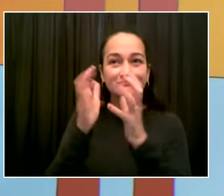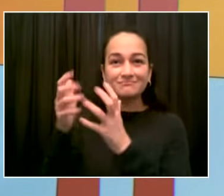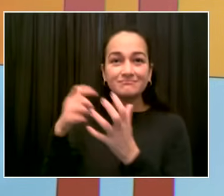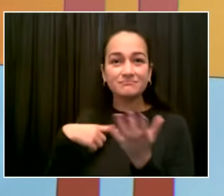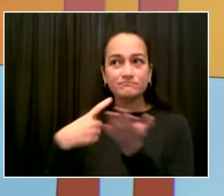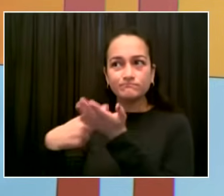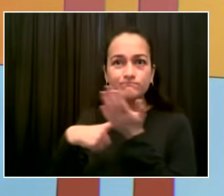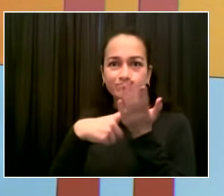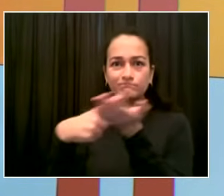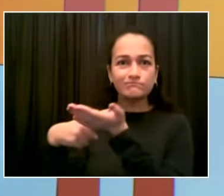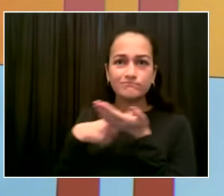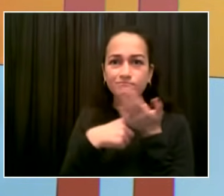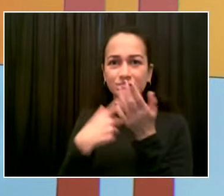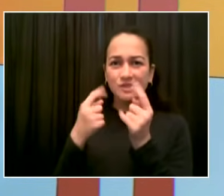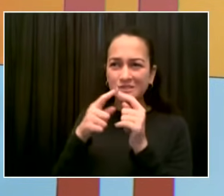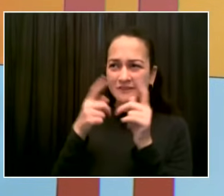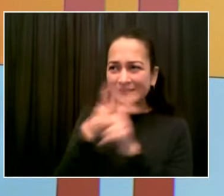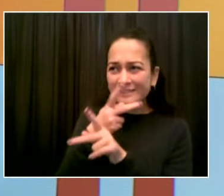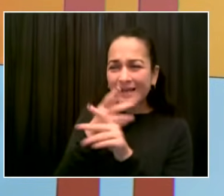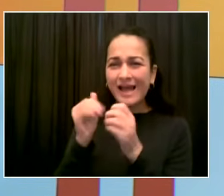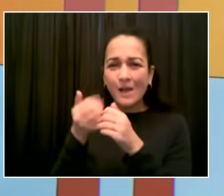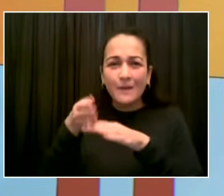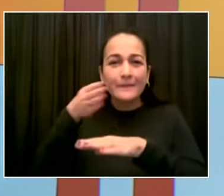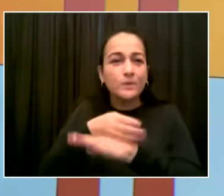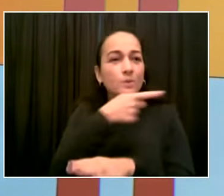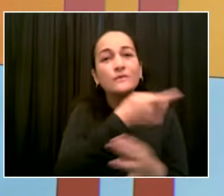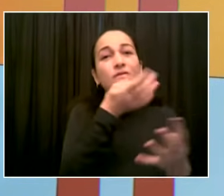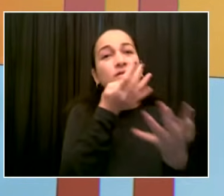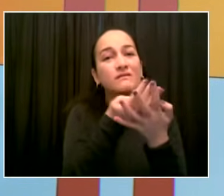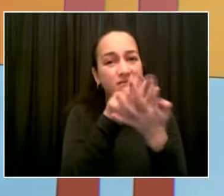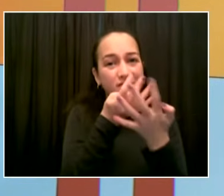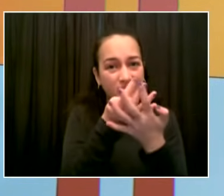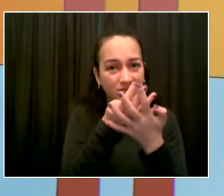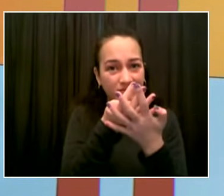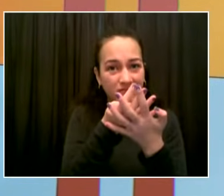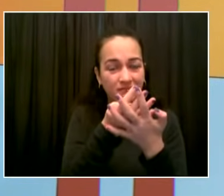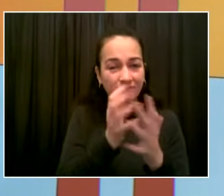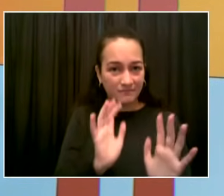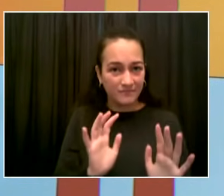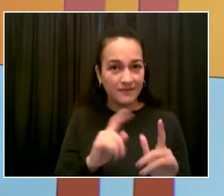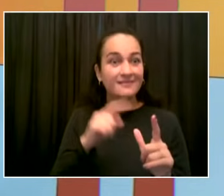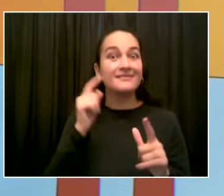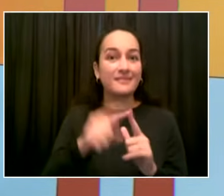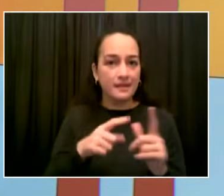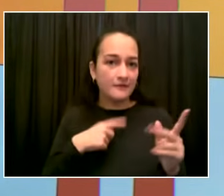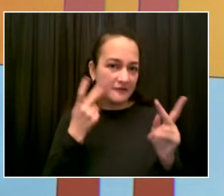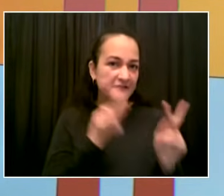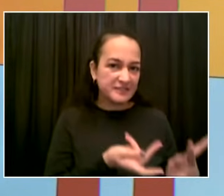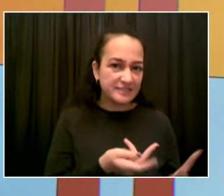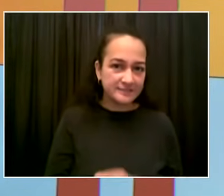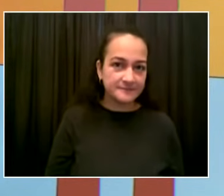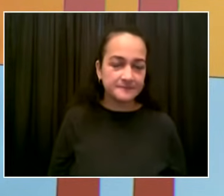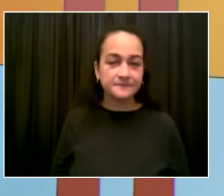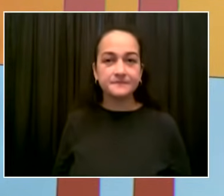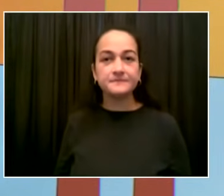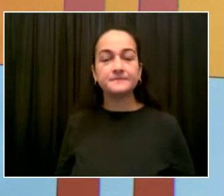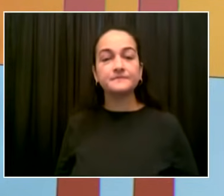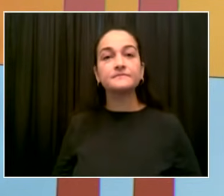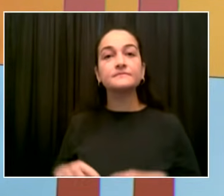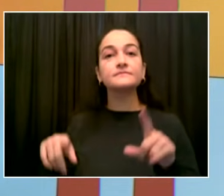IS THE CHANGES WE NEED TOAK ME RIGHT NOW, THE ISSUES WE HAVE■ç TO ADDRESS WITH